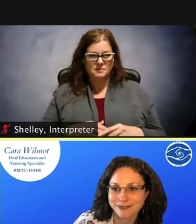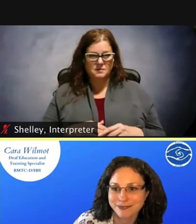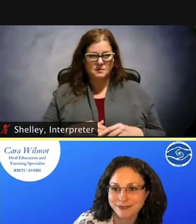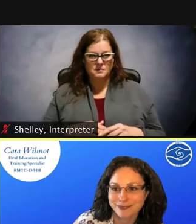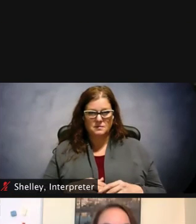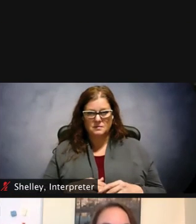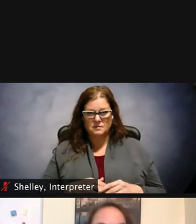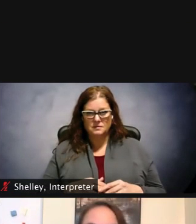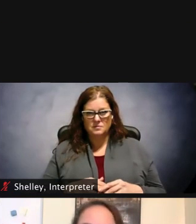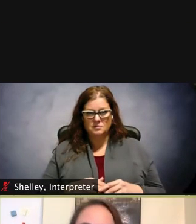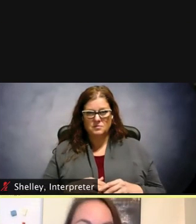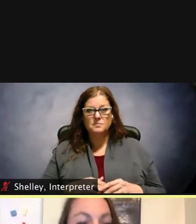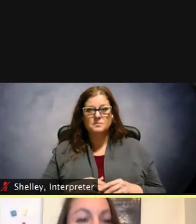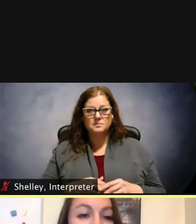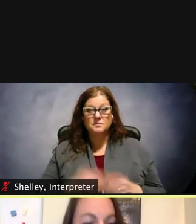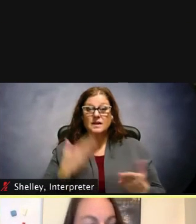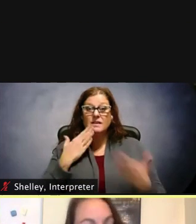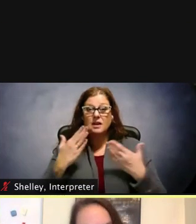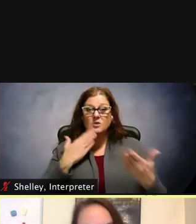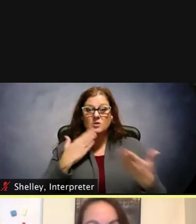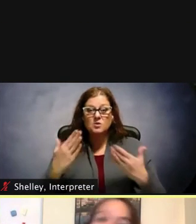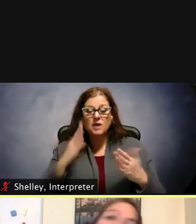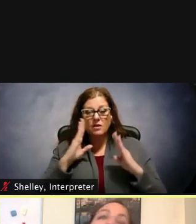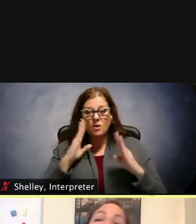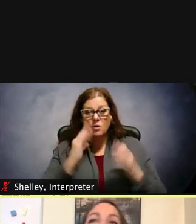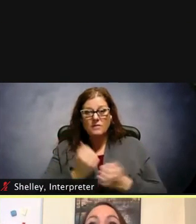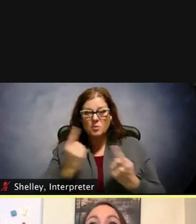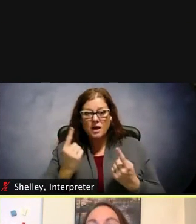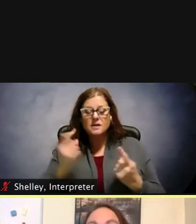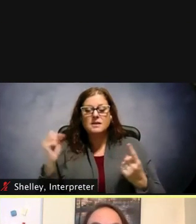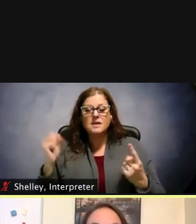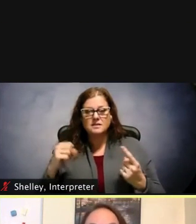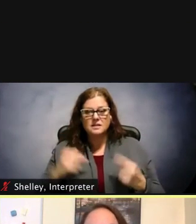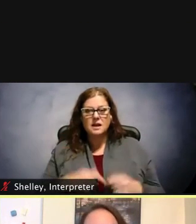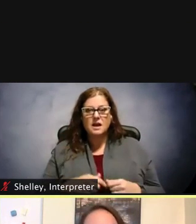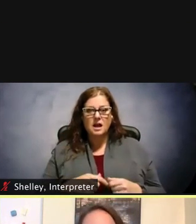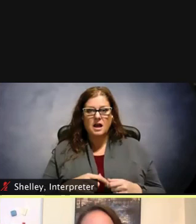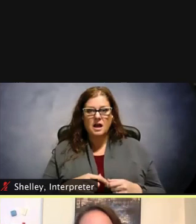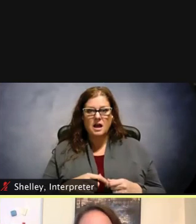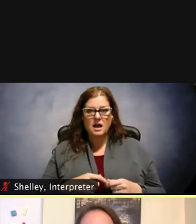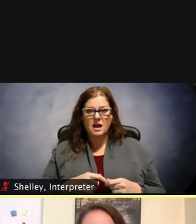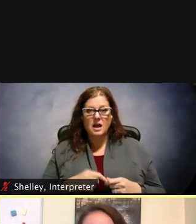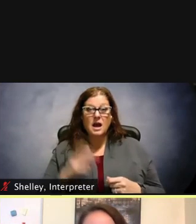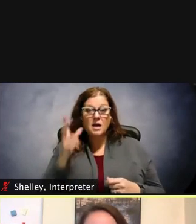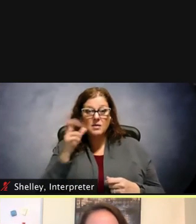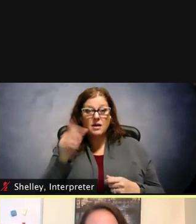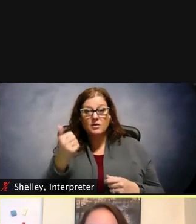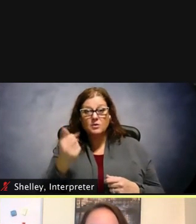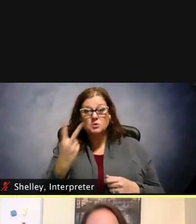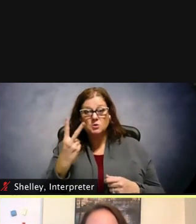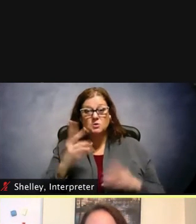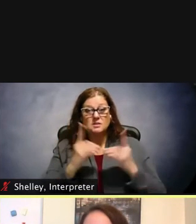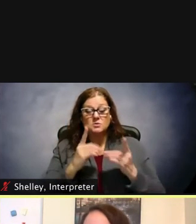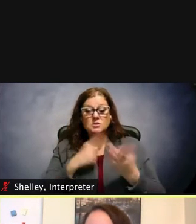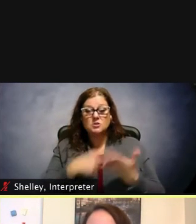[ANNMARIE] Thank you. Hi everybody! Yes, listening to the other two districts talk it's just evident that